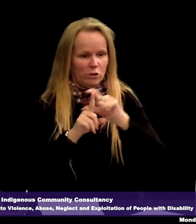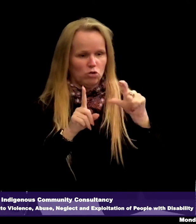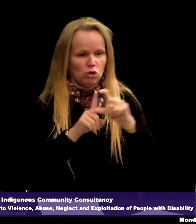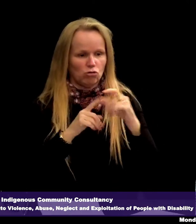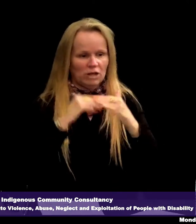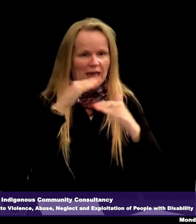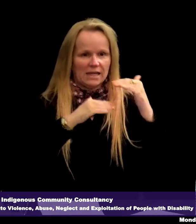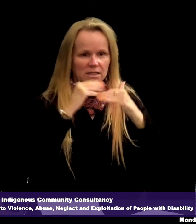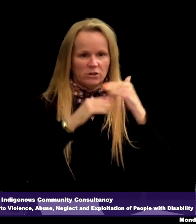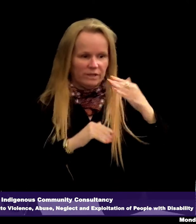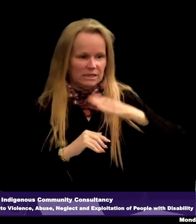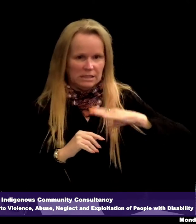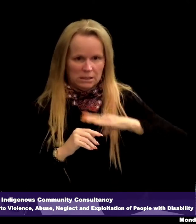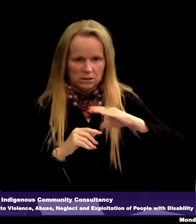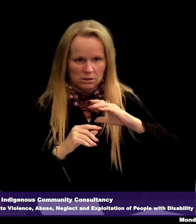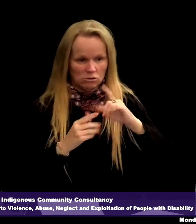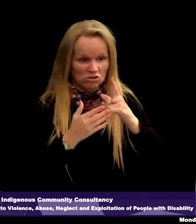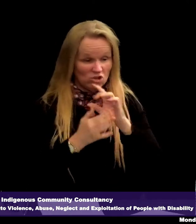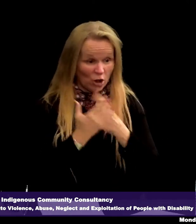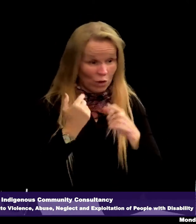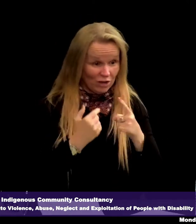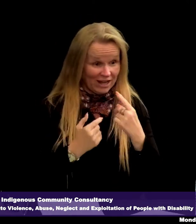It doesn't give thought to about the layers of culture that people have.